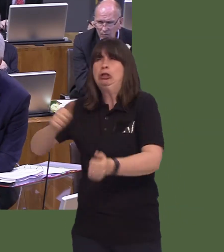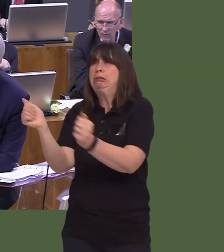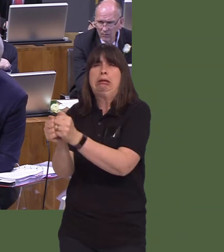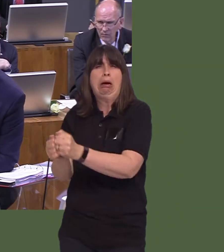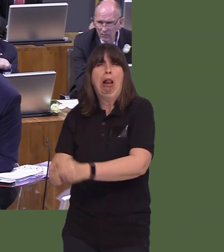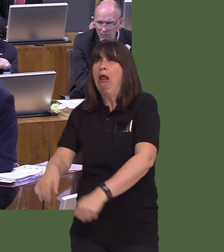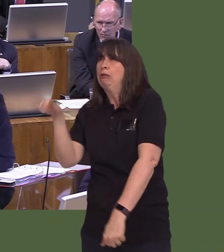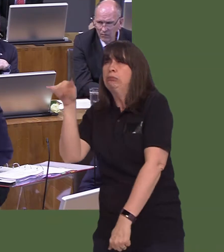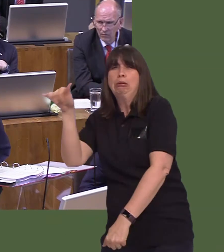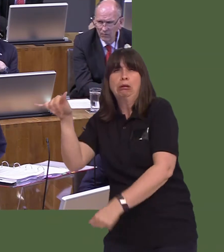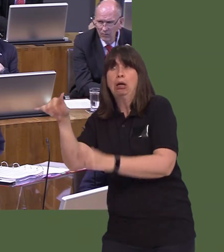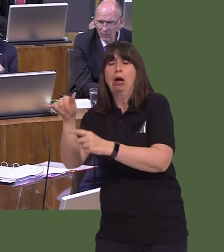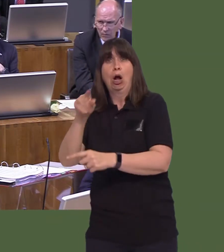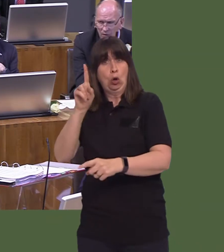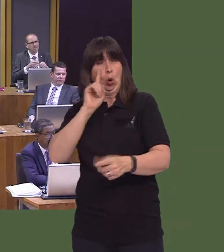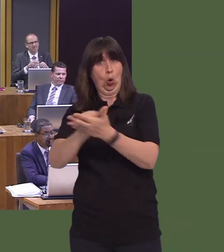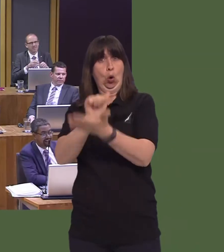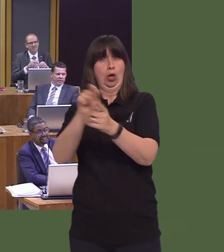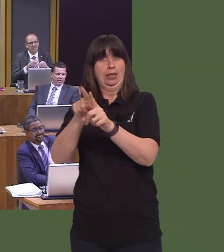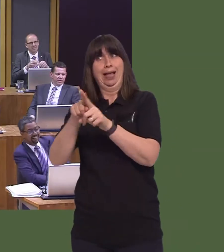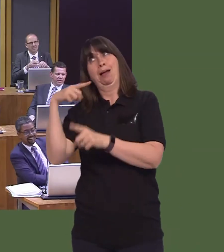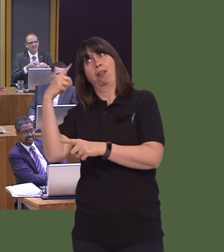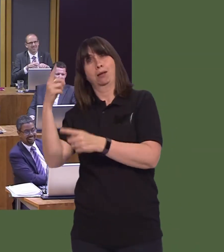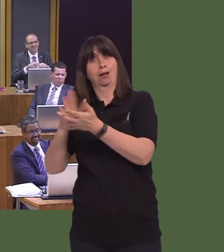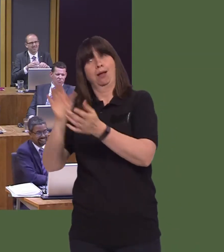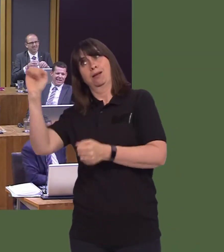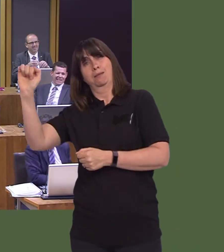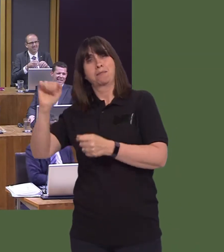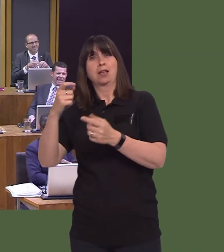She sounds like Jacob Rees-Mogg when talking about Brexit. I don't mind criticism, but at leastó[Interruption.]